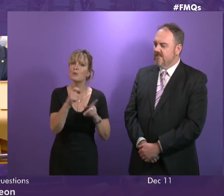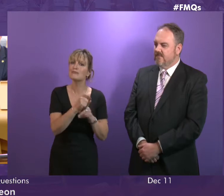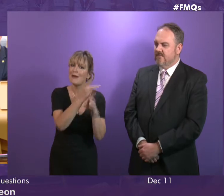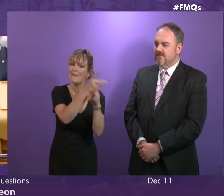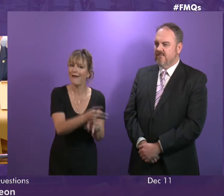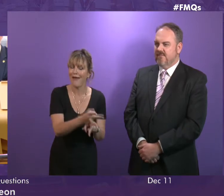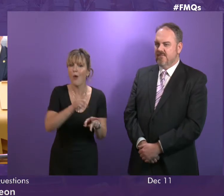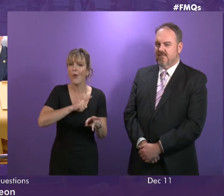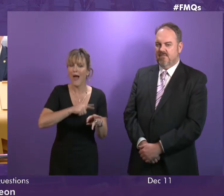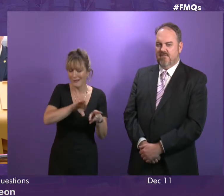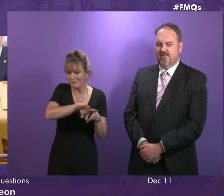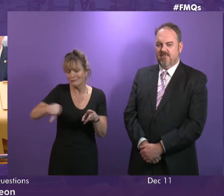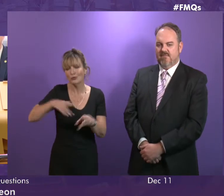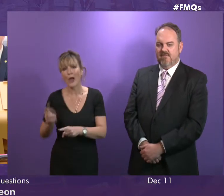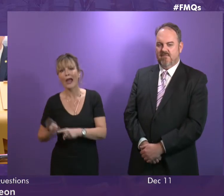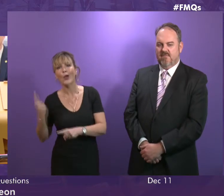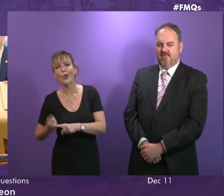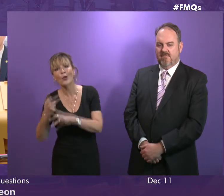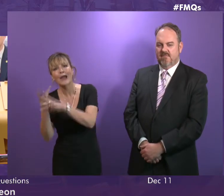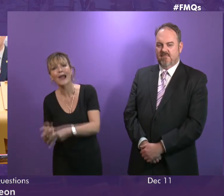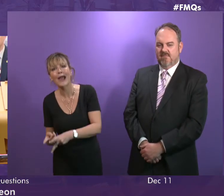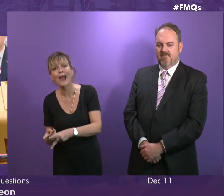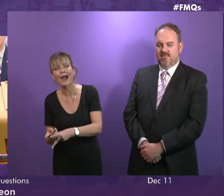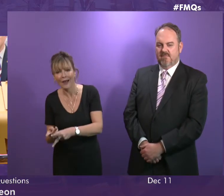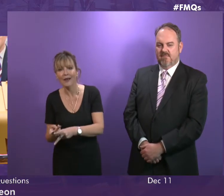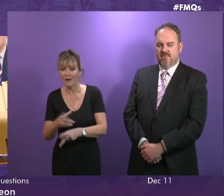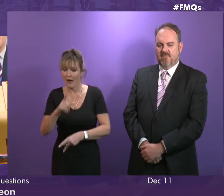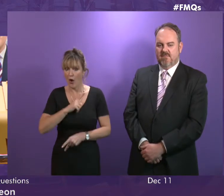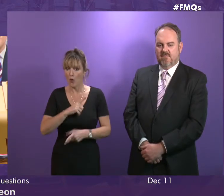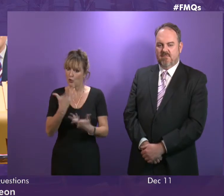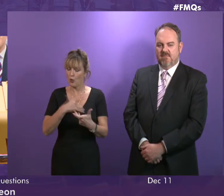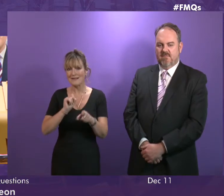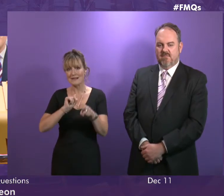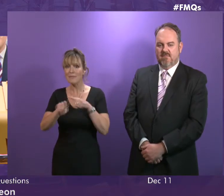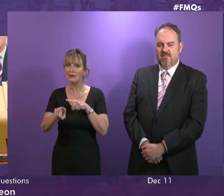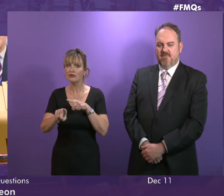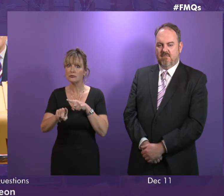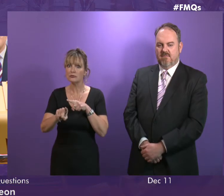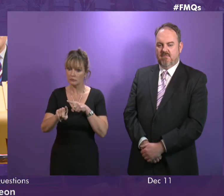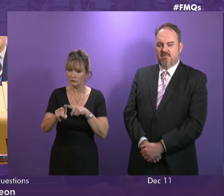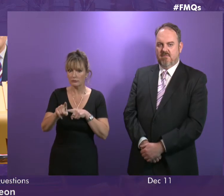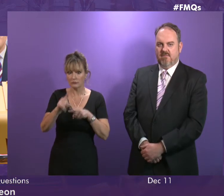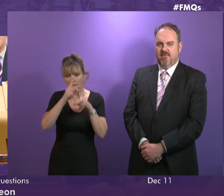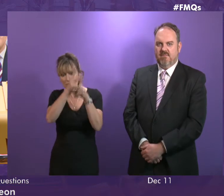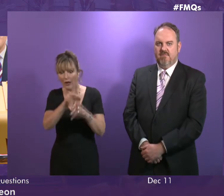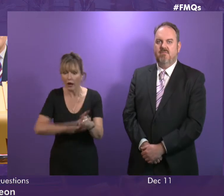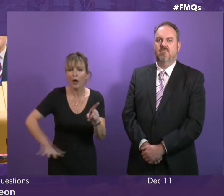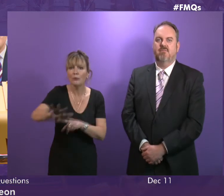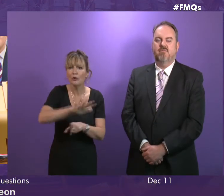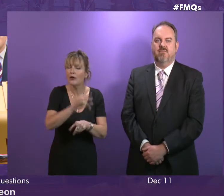away from acute and specialist healthcare and into the community. Primary care is, of course, about much more than general practitioners, vital though they